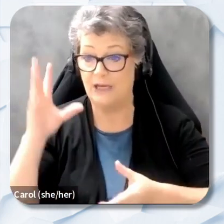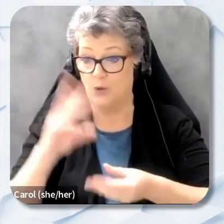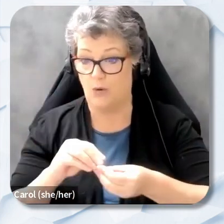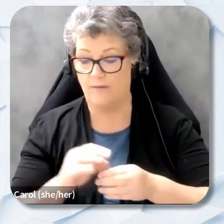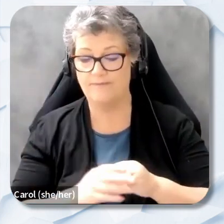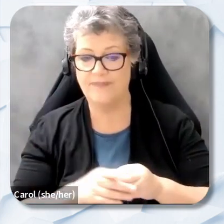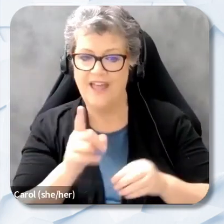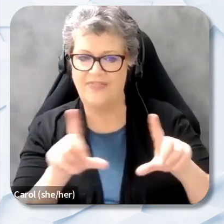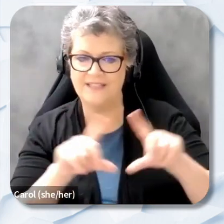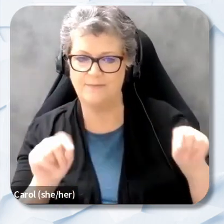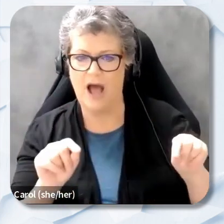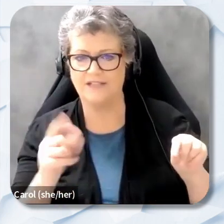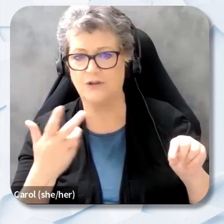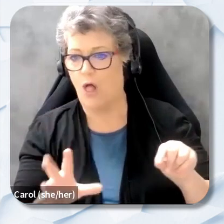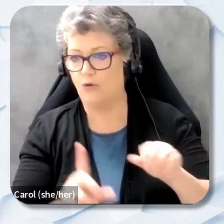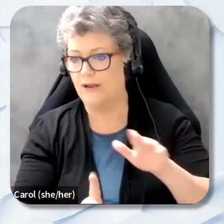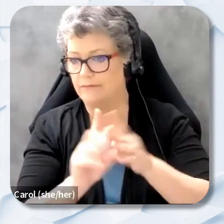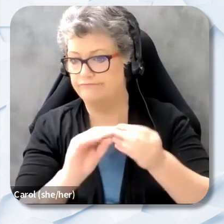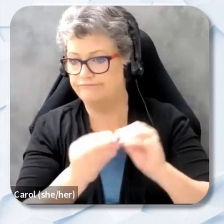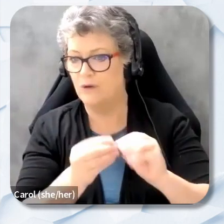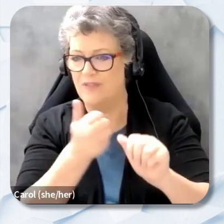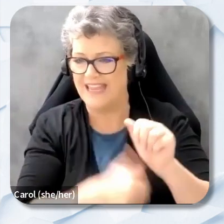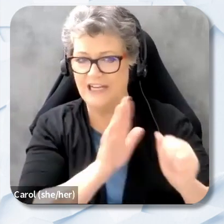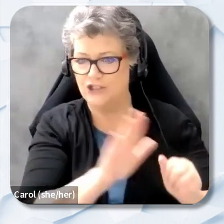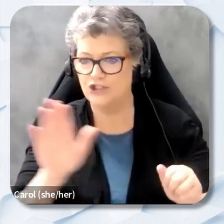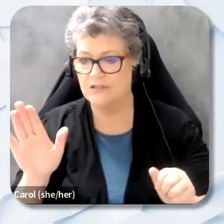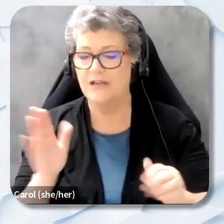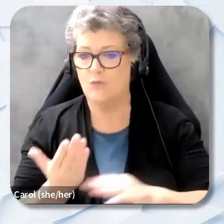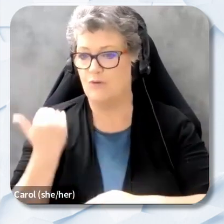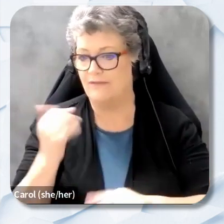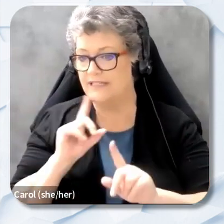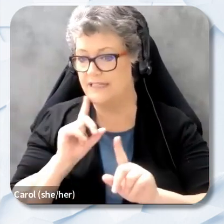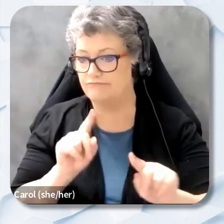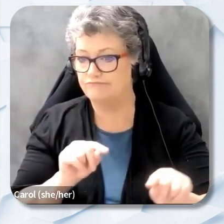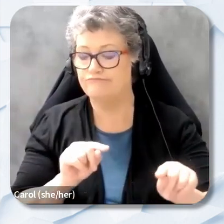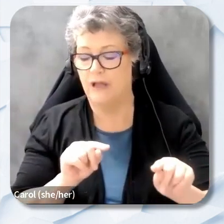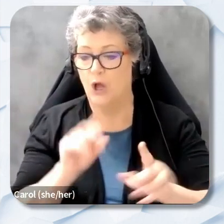This box will be prepopulated with each LEAs previously reported total from last year's